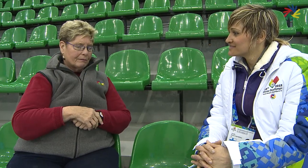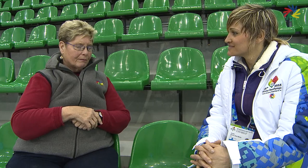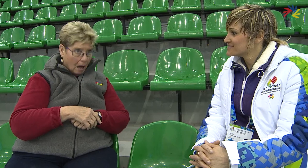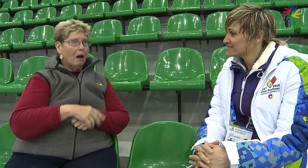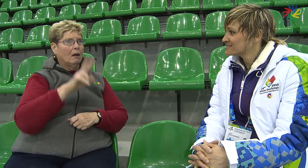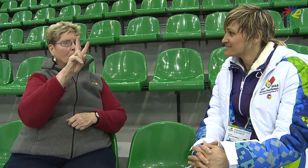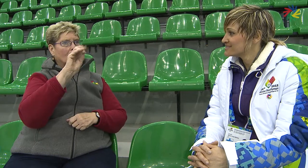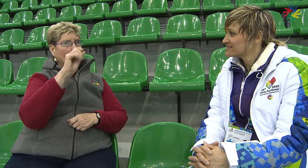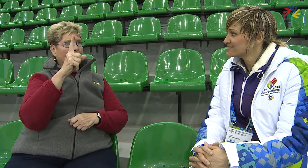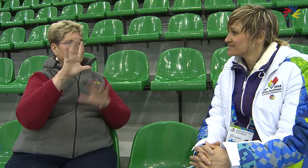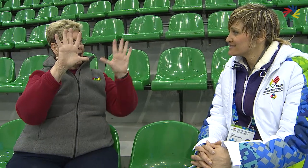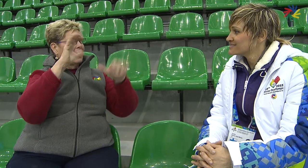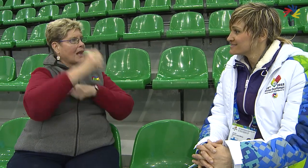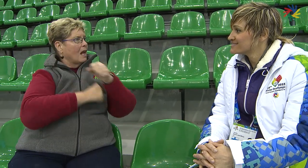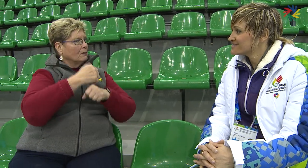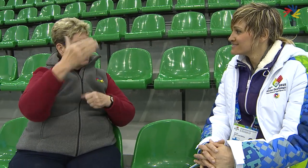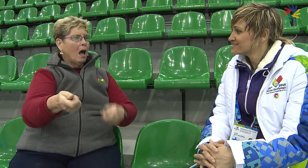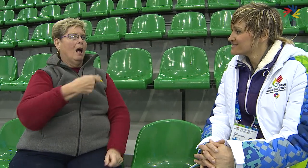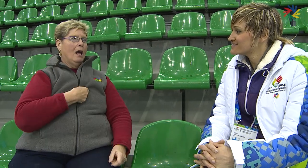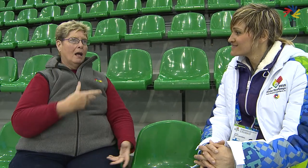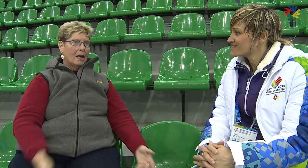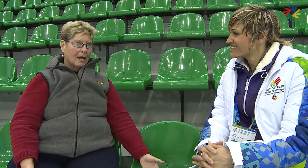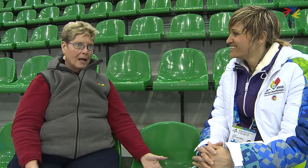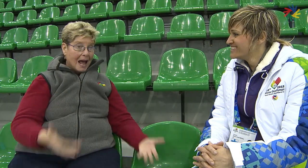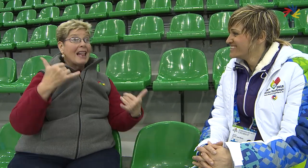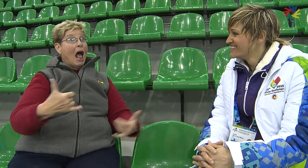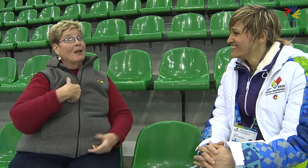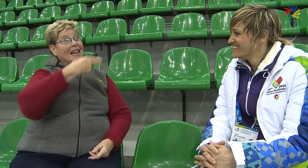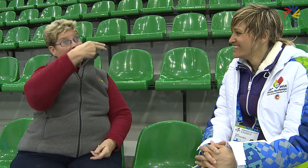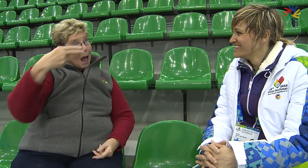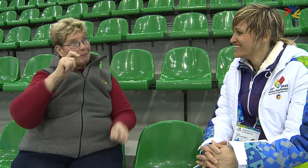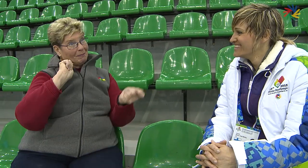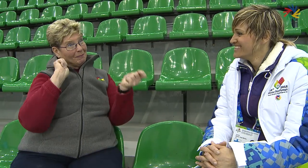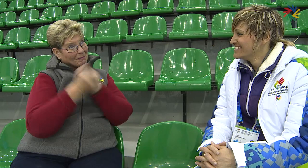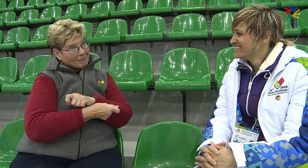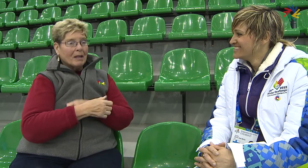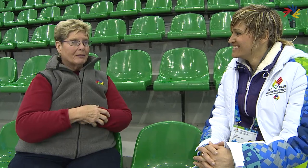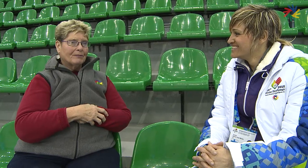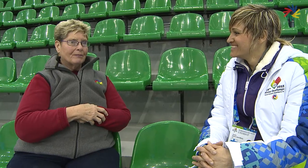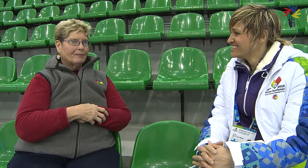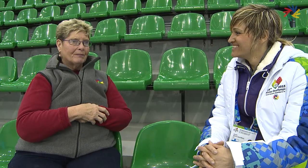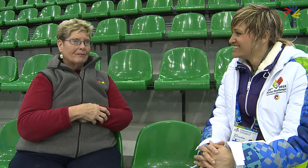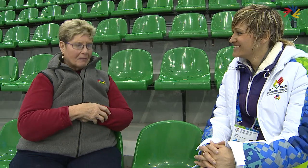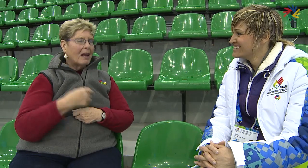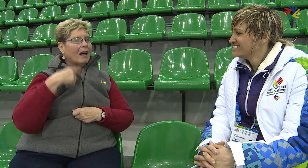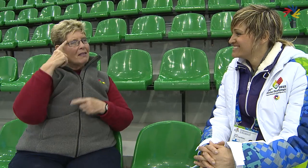It was not until ten years later, in 2001, when we finally got their approval. So, now for [ICSD’s] request to change the organization name, the IOC still has not granted its approval,